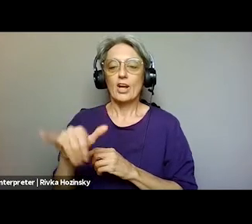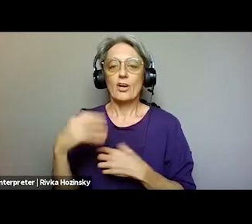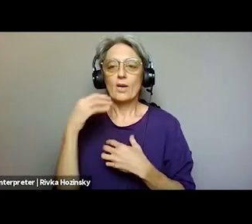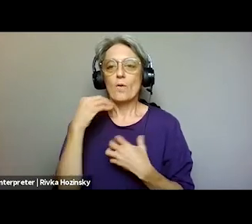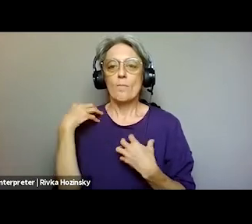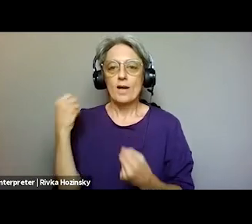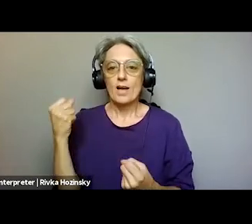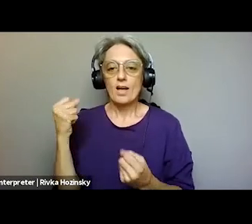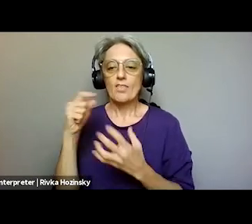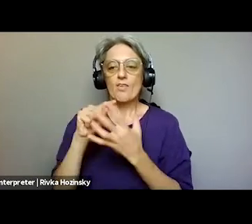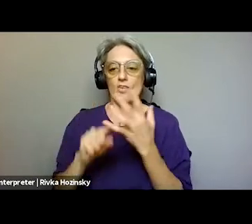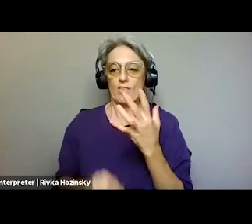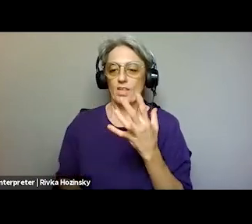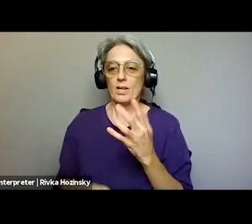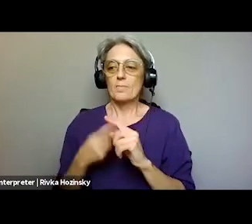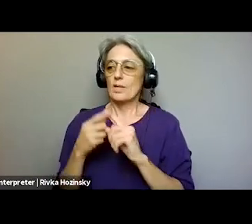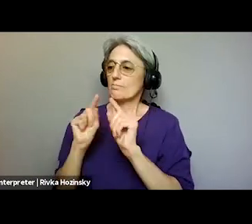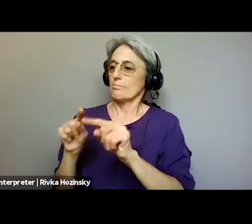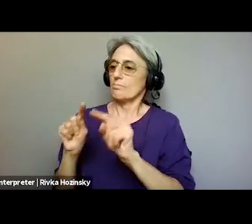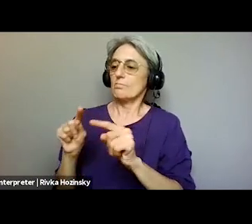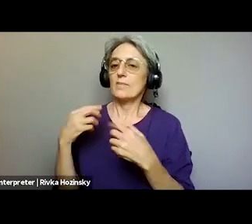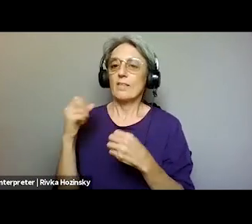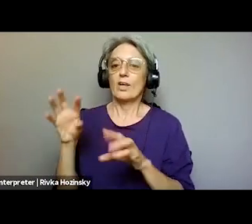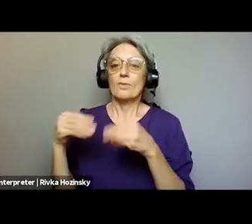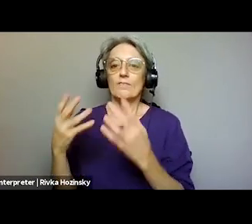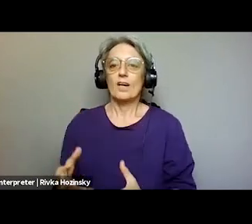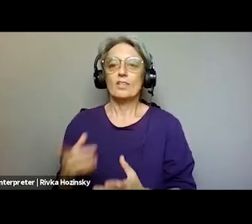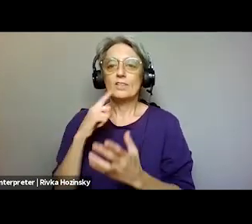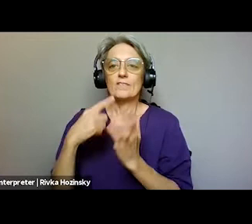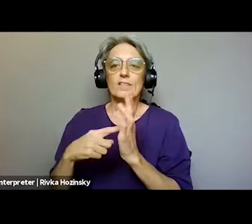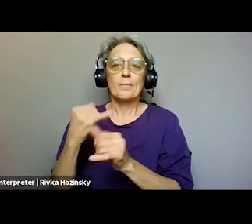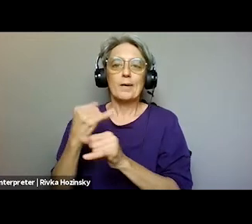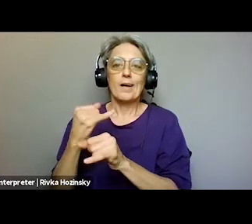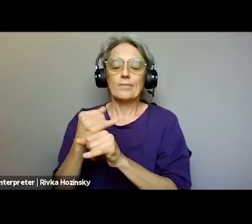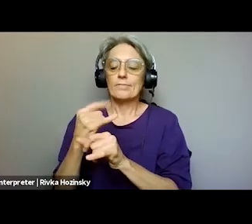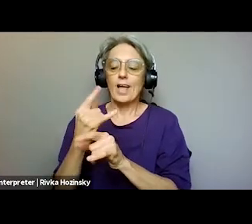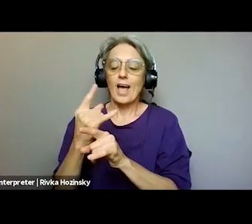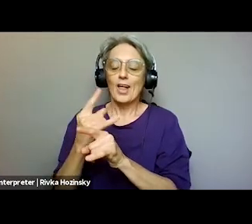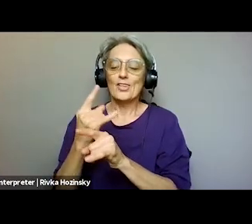as visits to health care providers for issues such as alcohol and drug use. And so even though we're